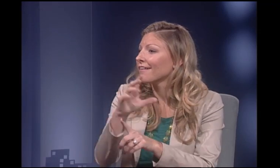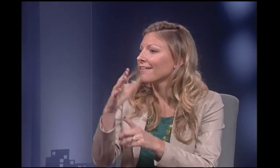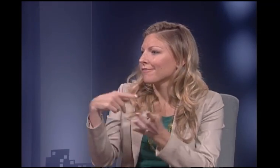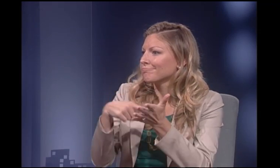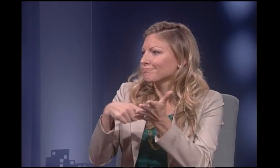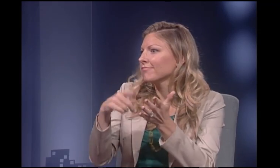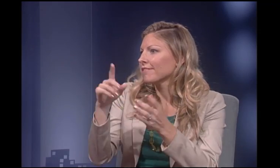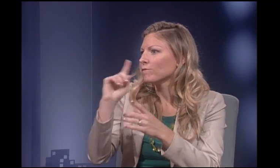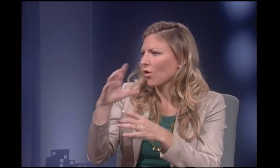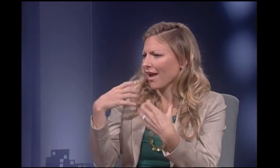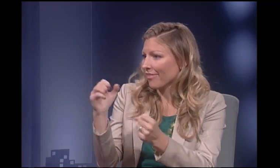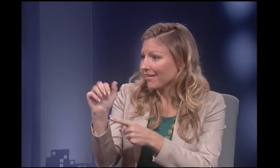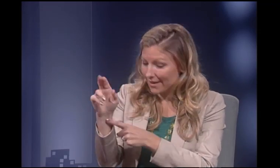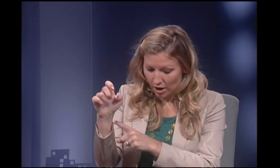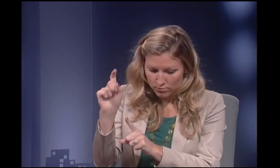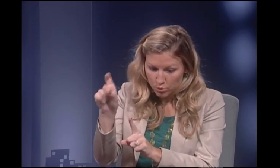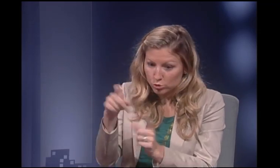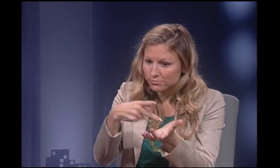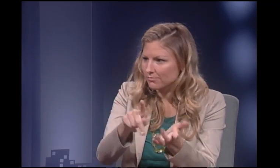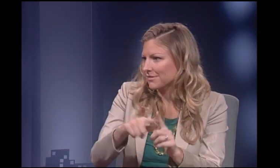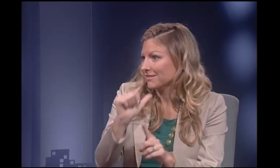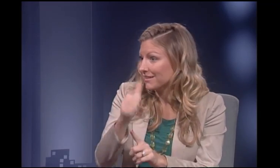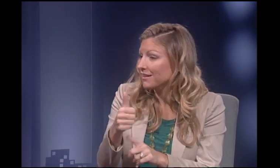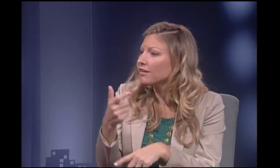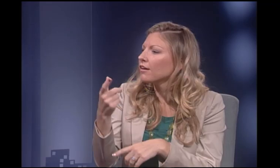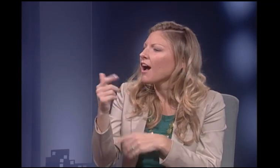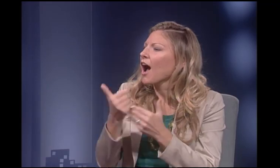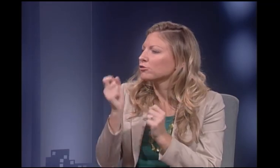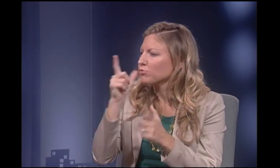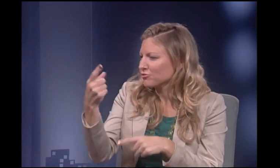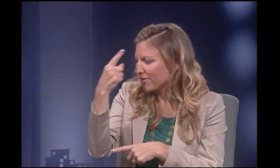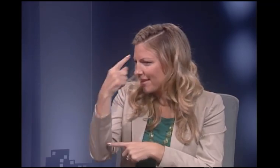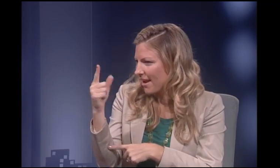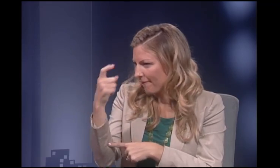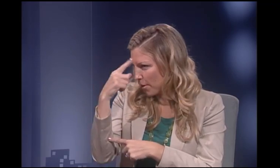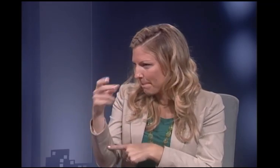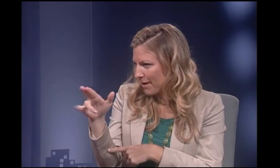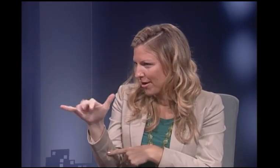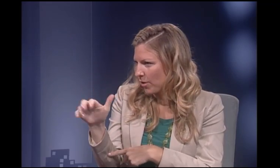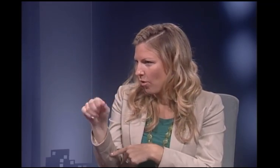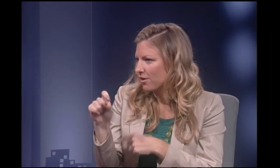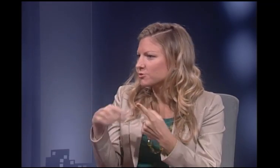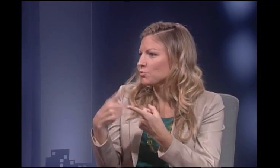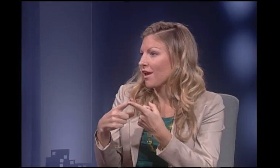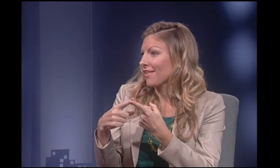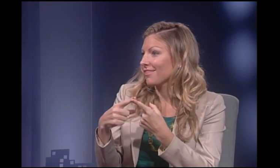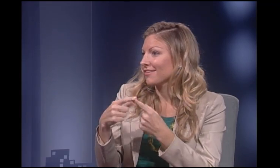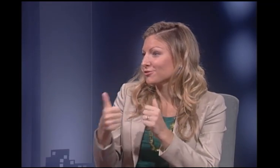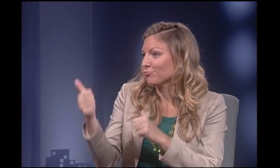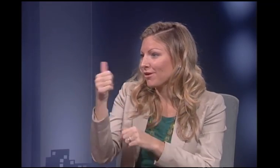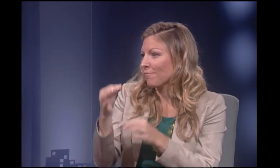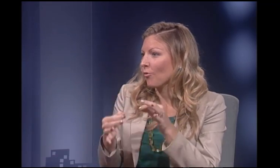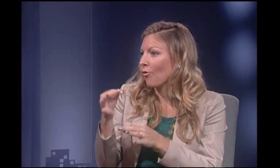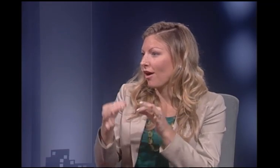Talking about appropriating money for health care, how surprised do you think Perry was